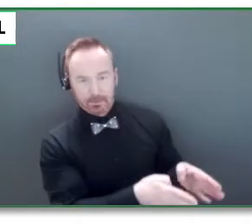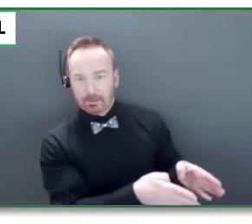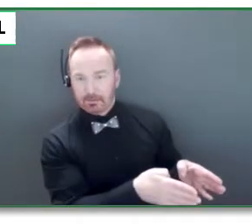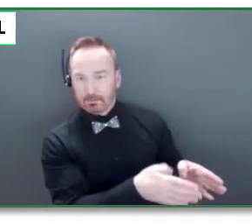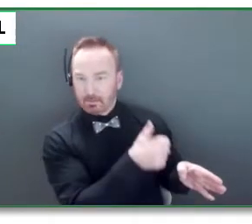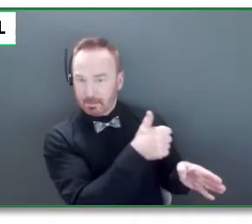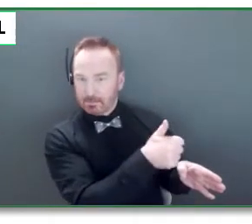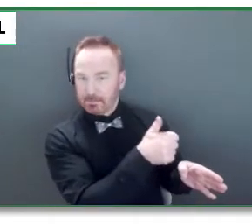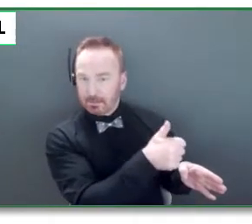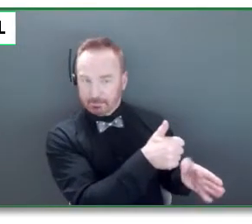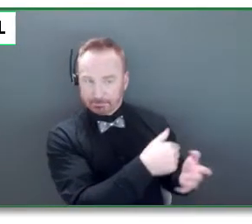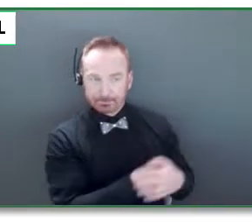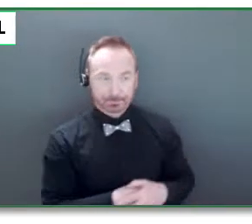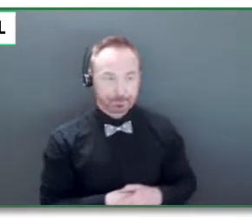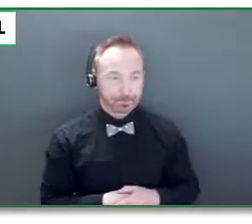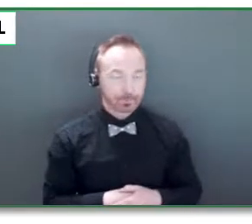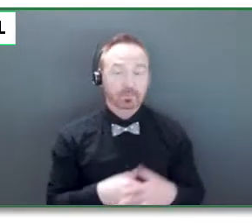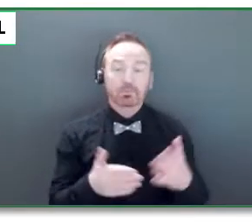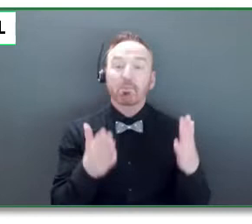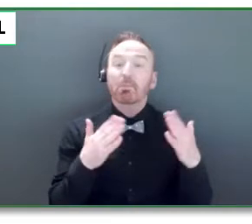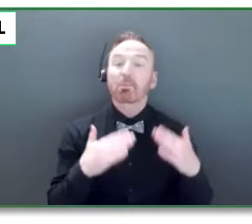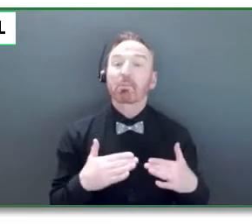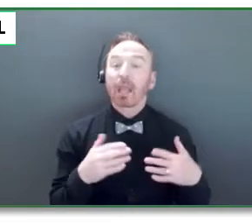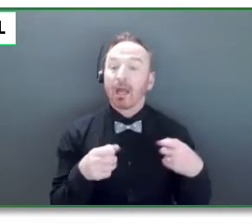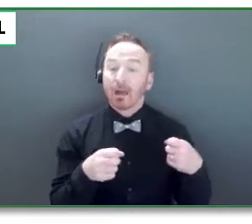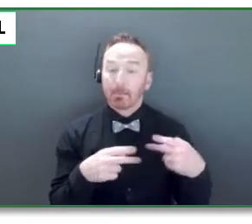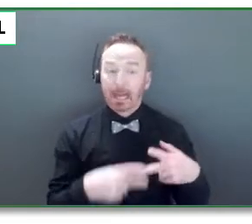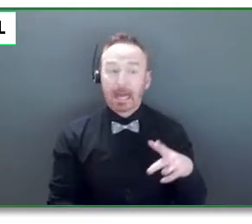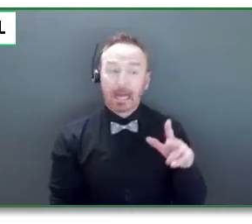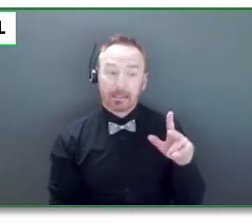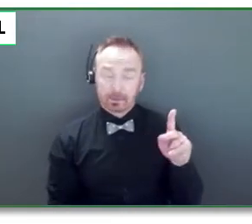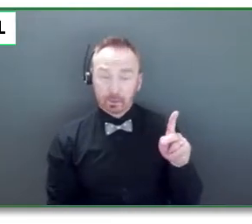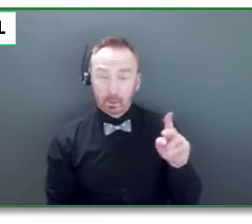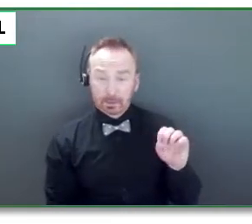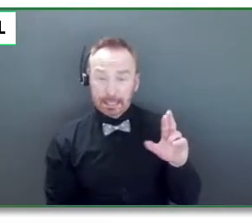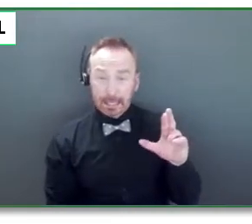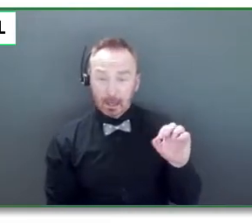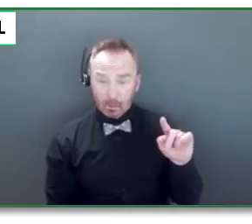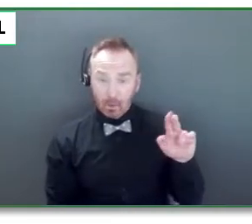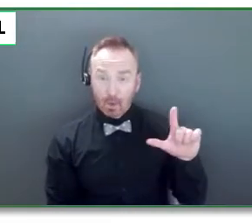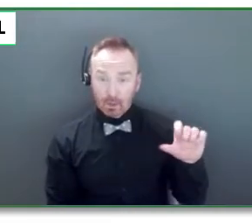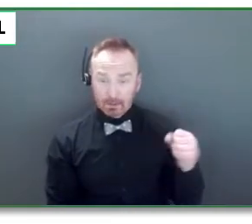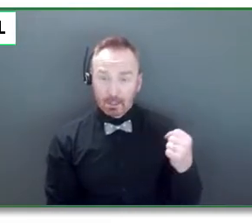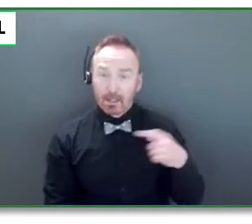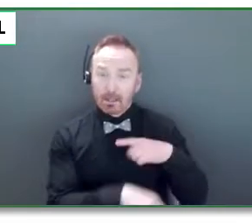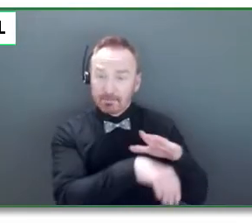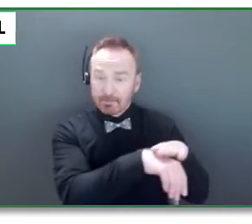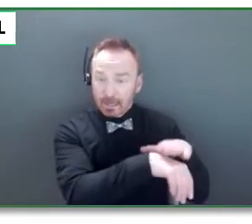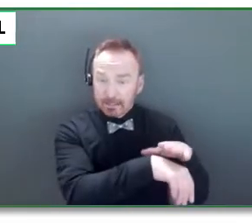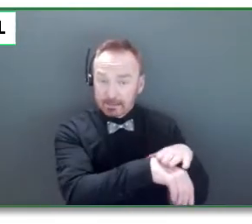And so for our advice is for the parks or for the management of the parks is